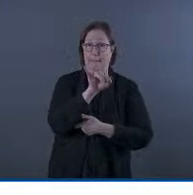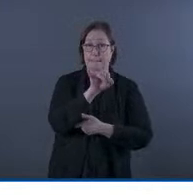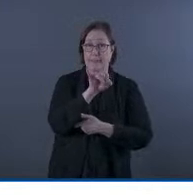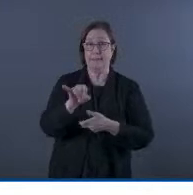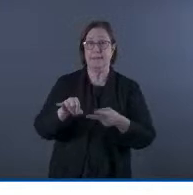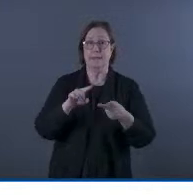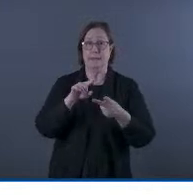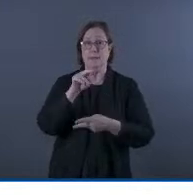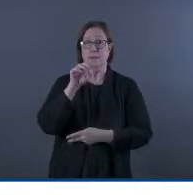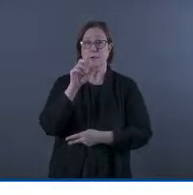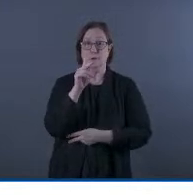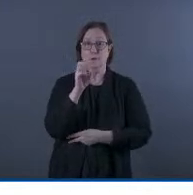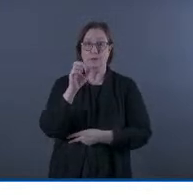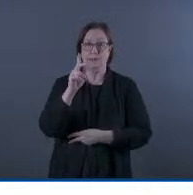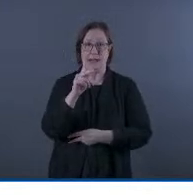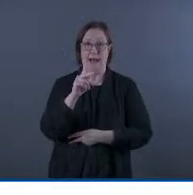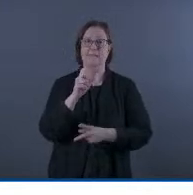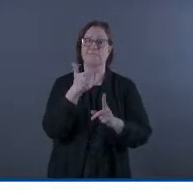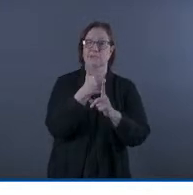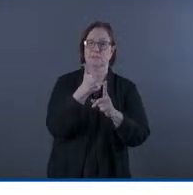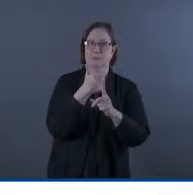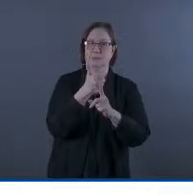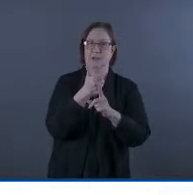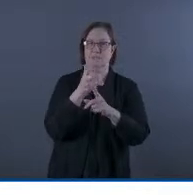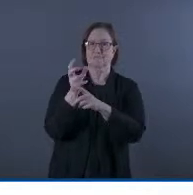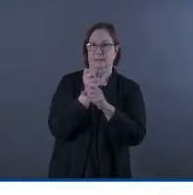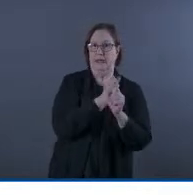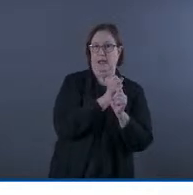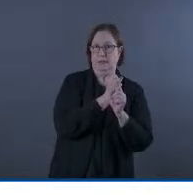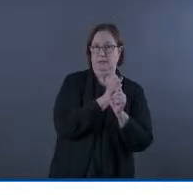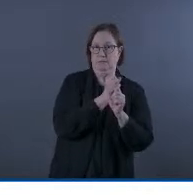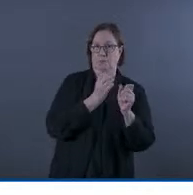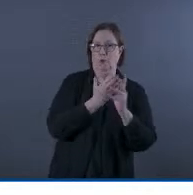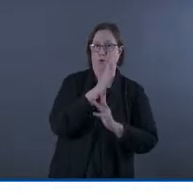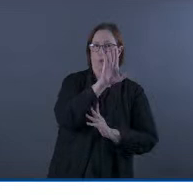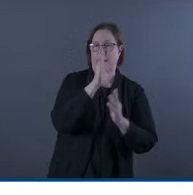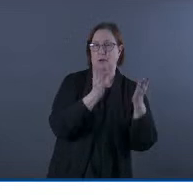And we're very grateful for the efforts that they have put in to help get